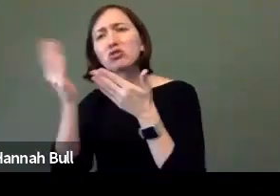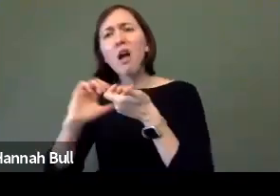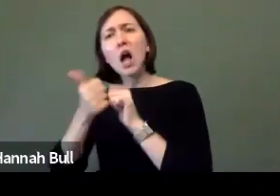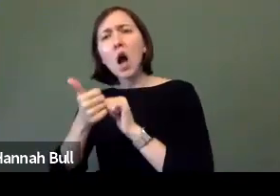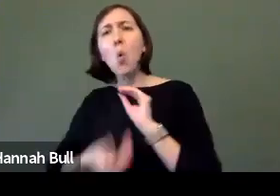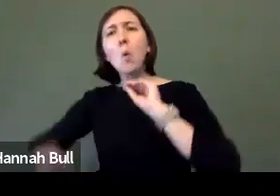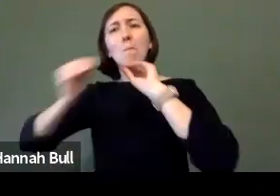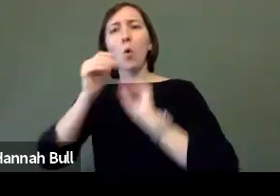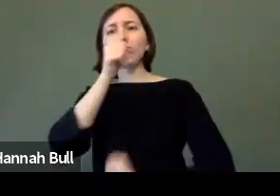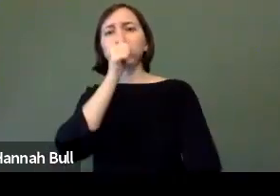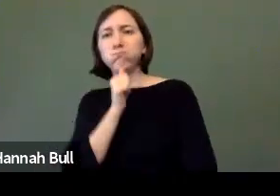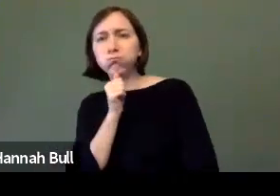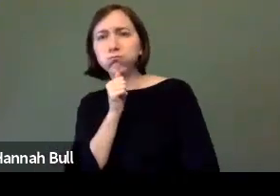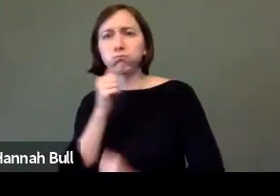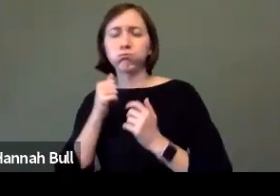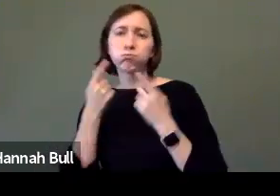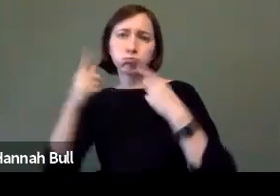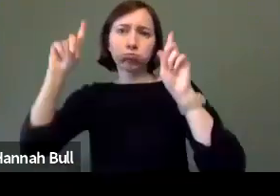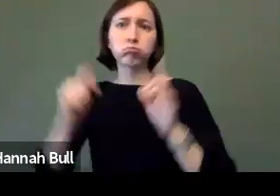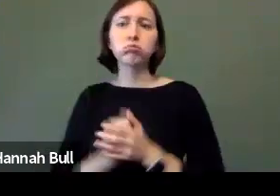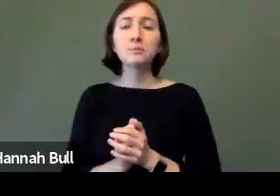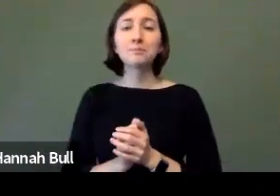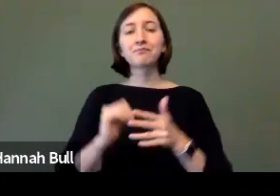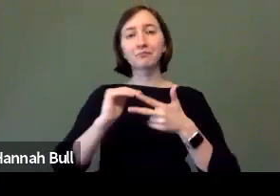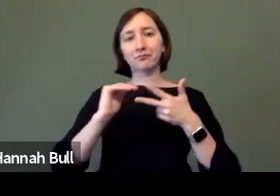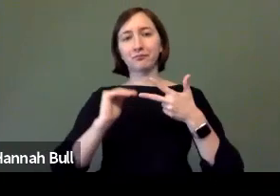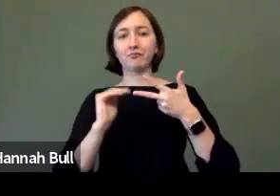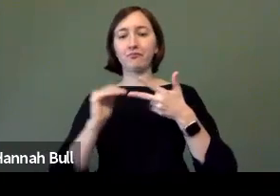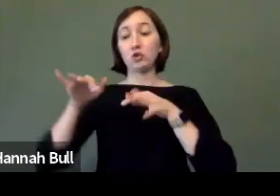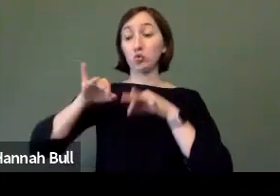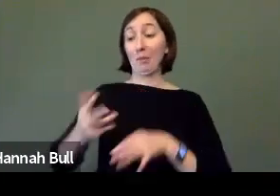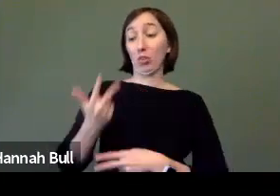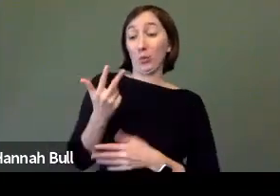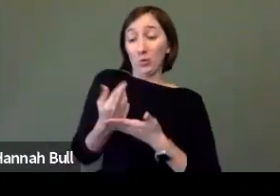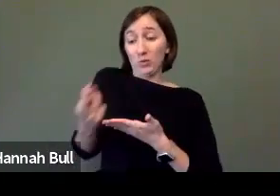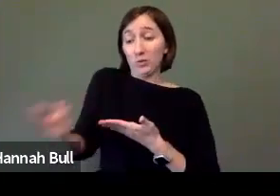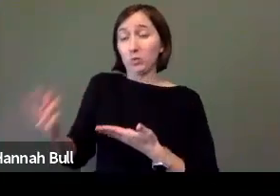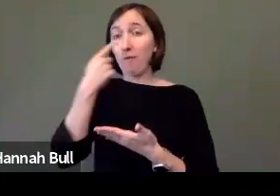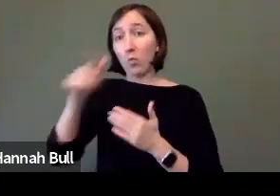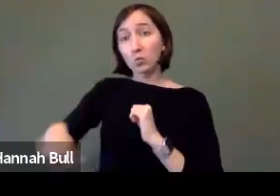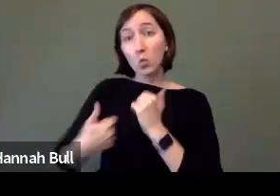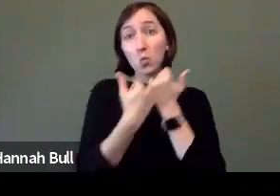and 3 resources to support mental health and overall health for folks with disabilities